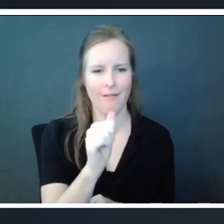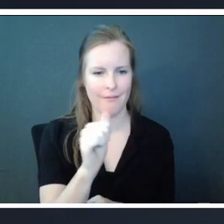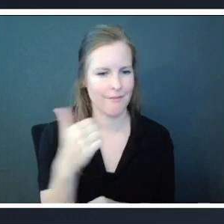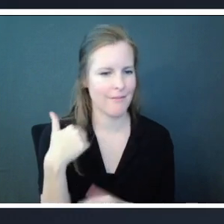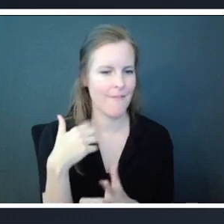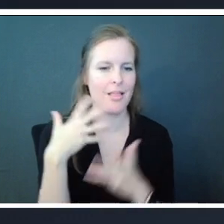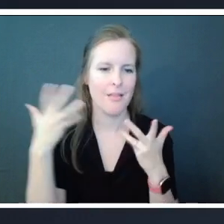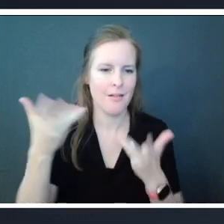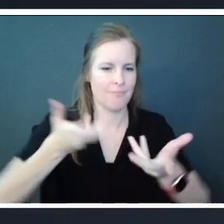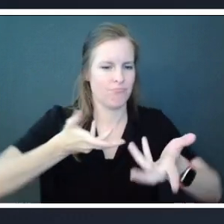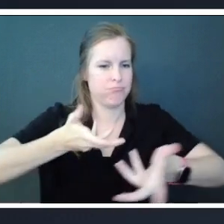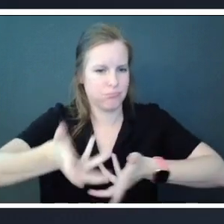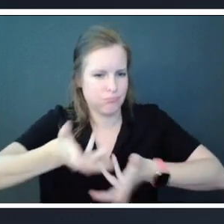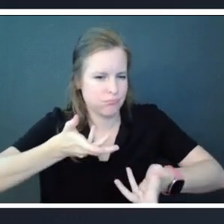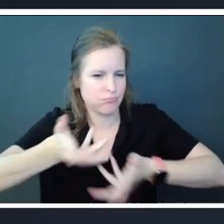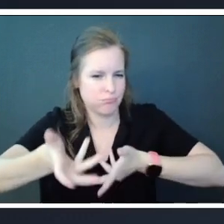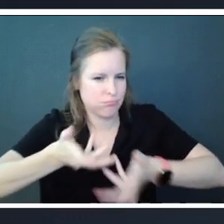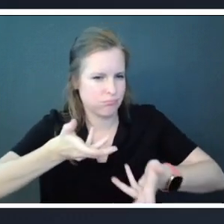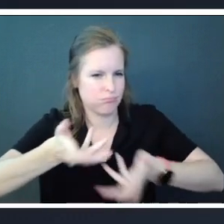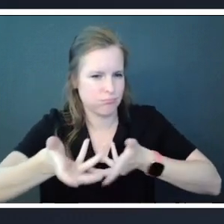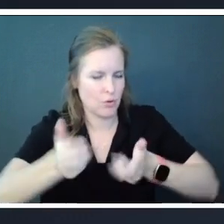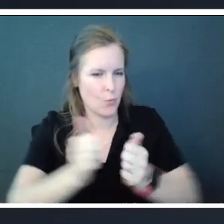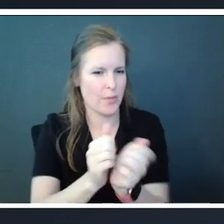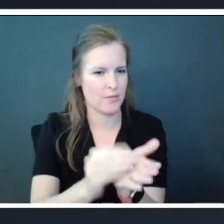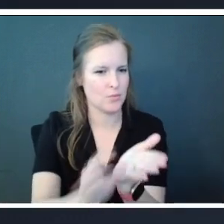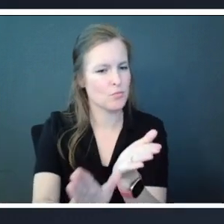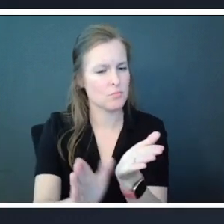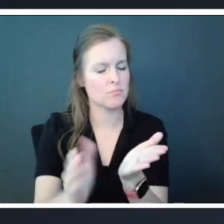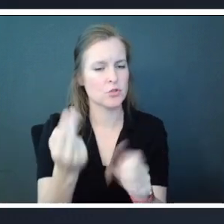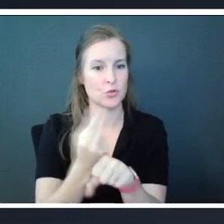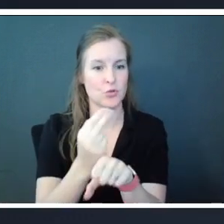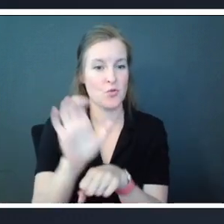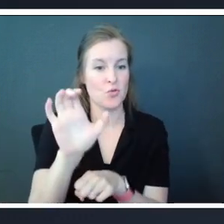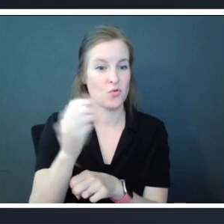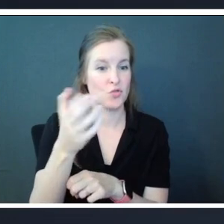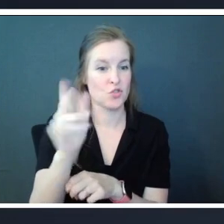just the chat, we use the chat a lot and just like I'm going to use for you in a little bit,